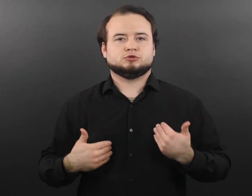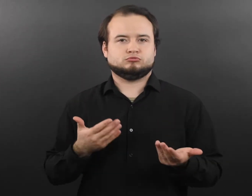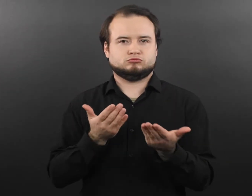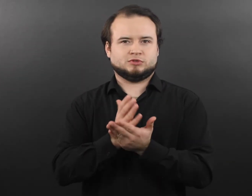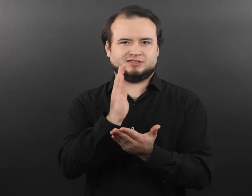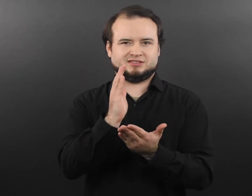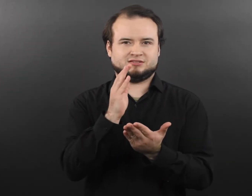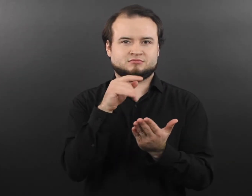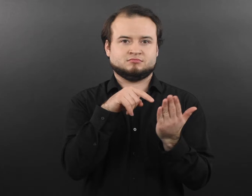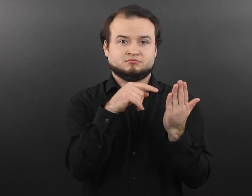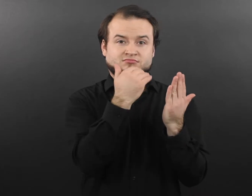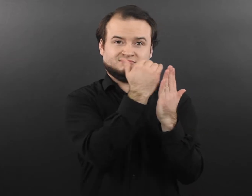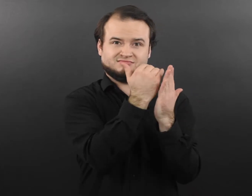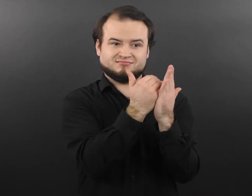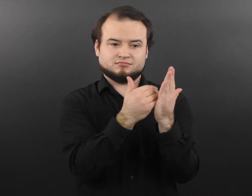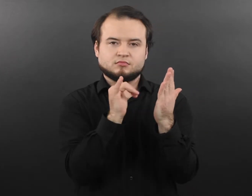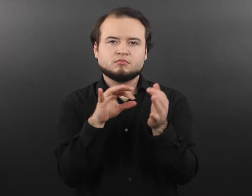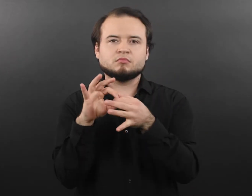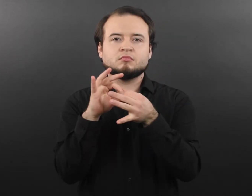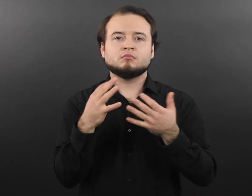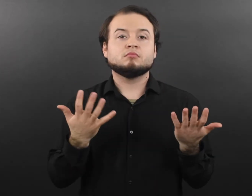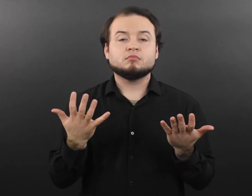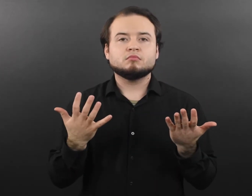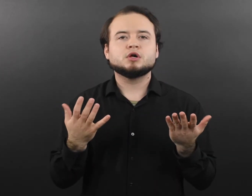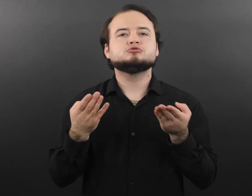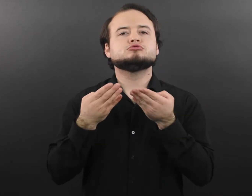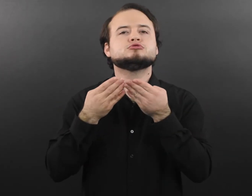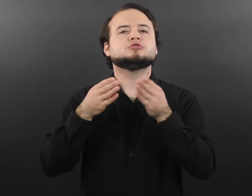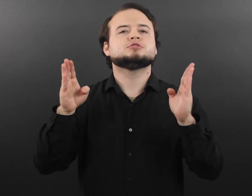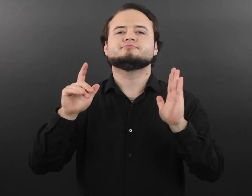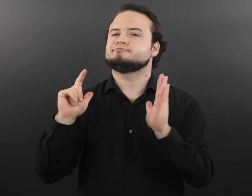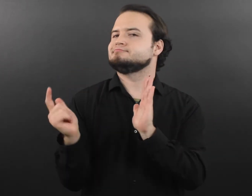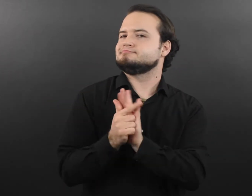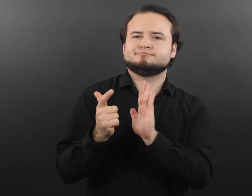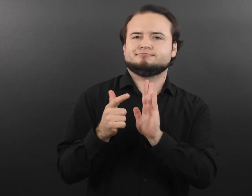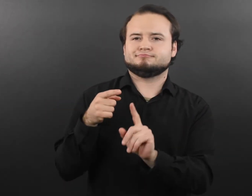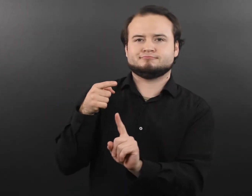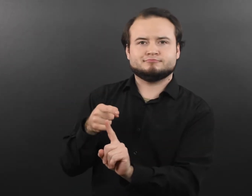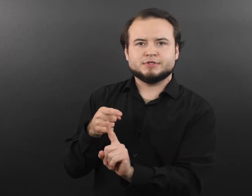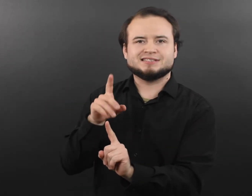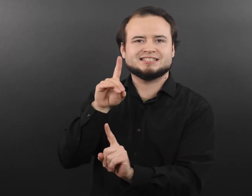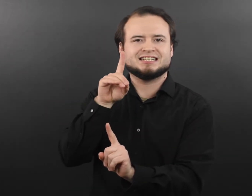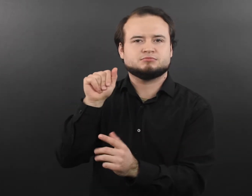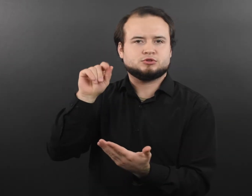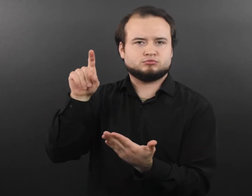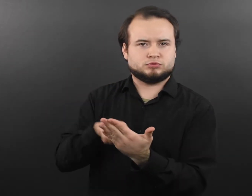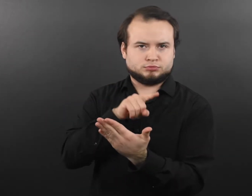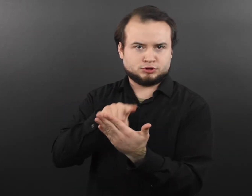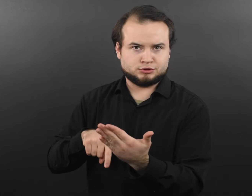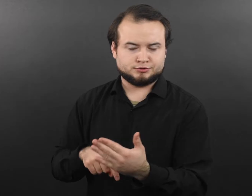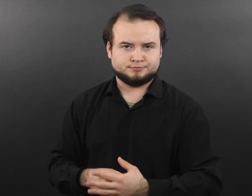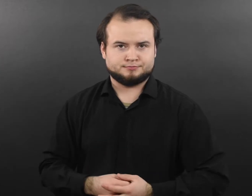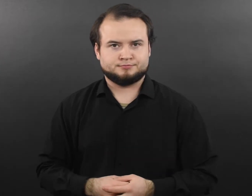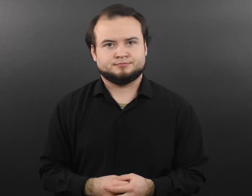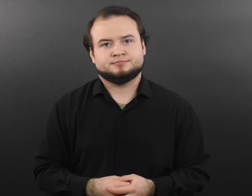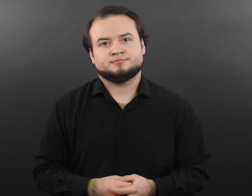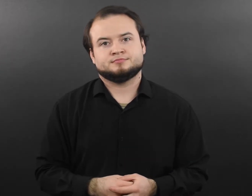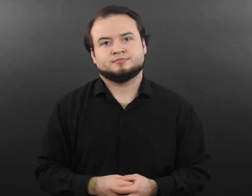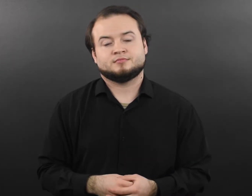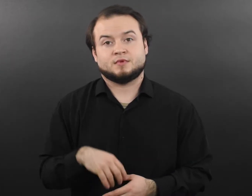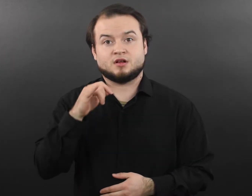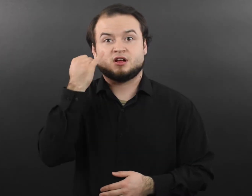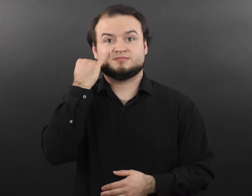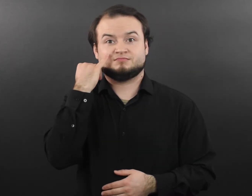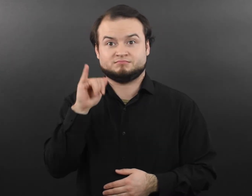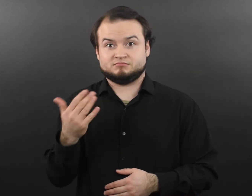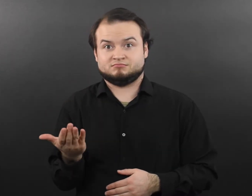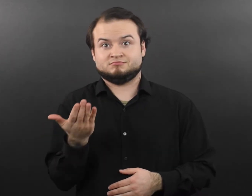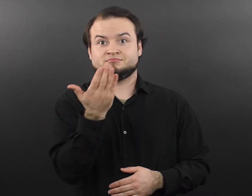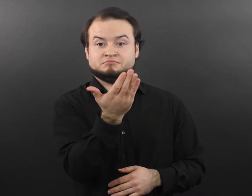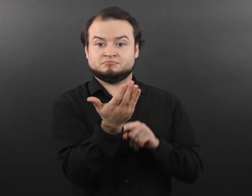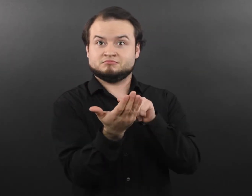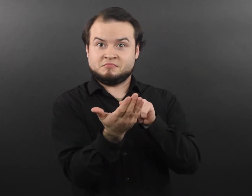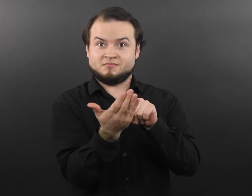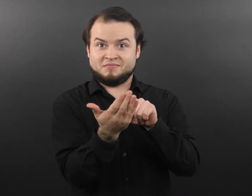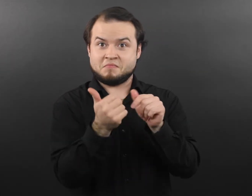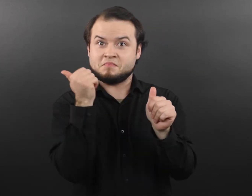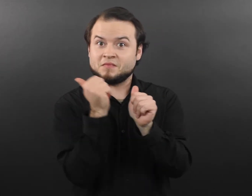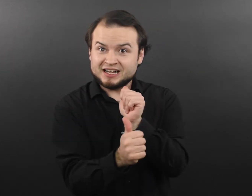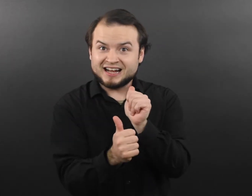Rights to a list of general prohibitions against disability discrimination. If passed, the language